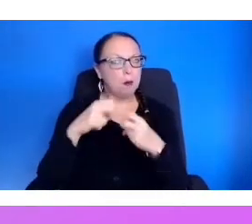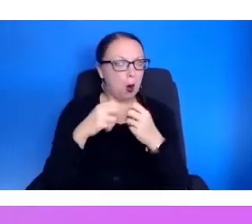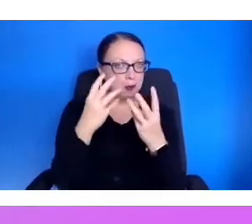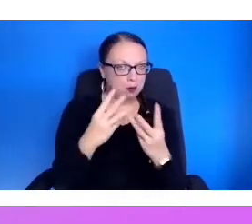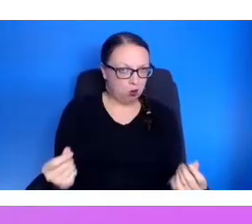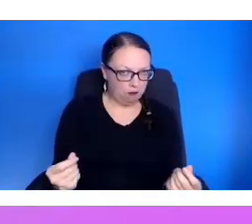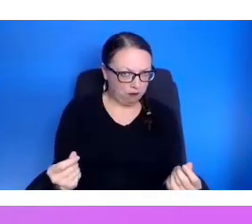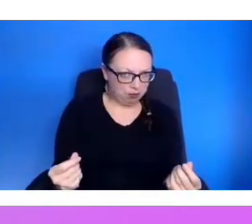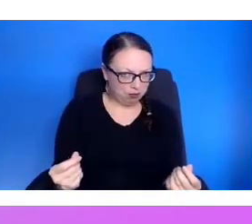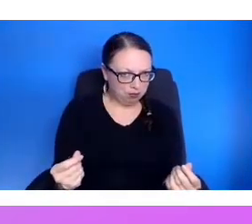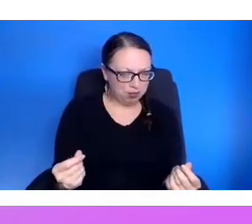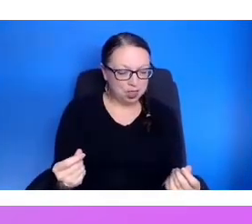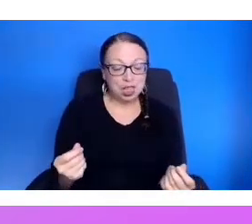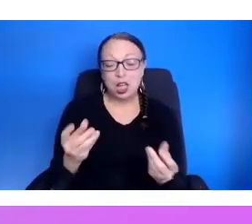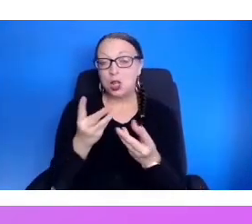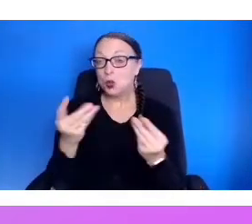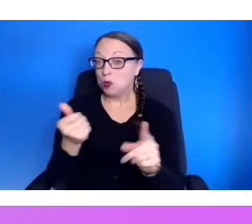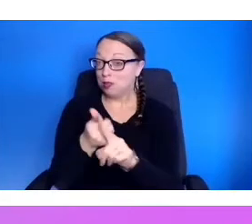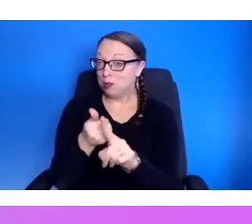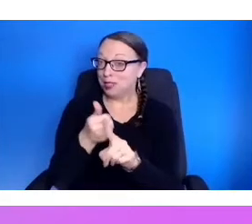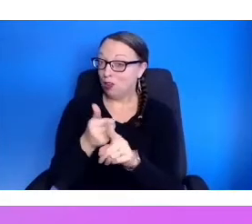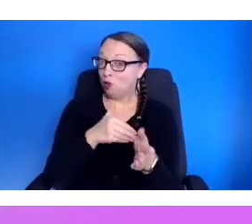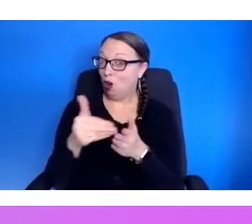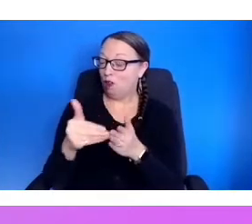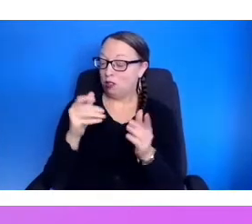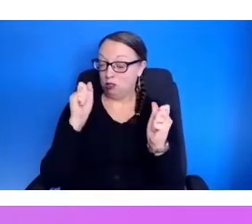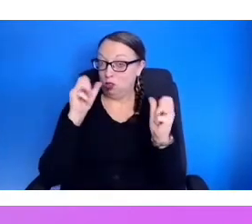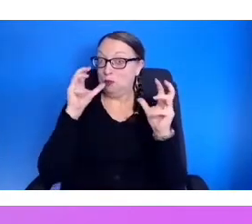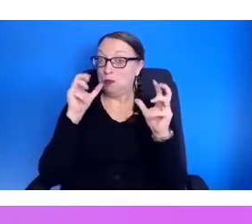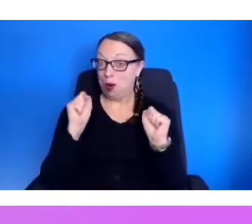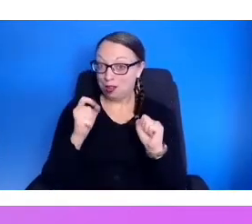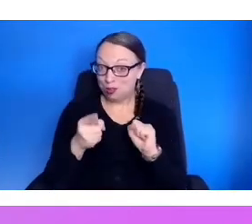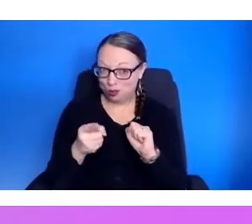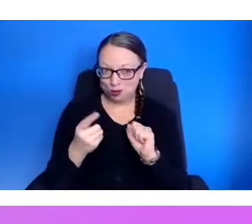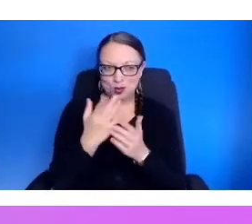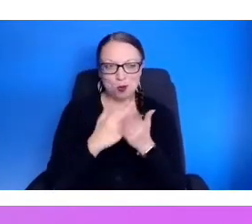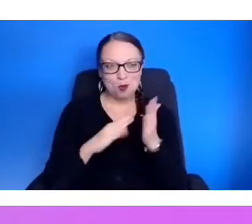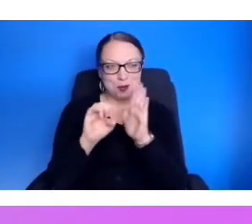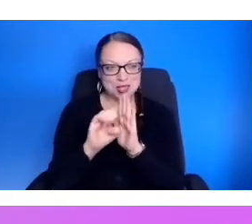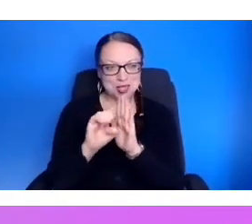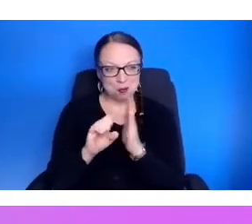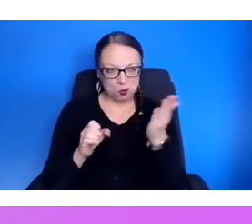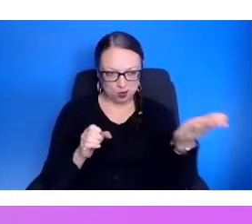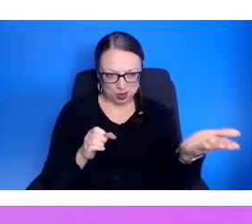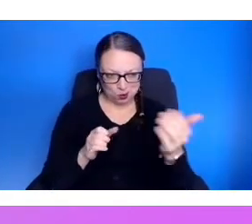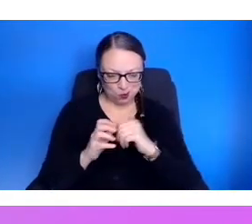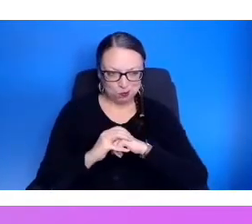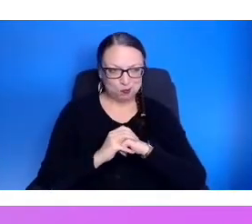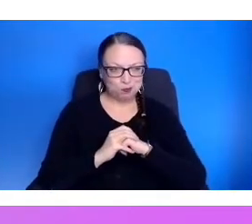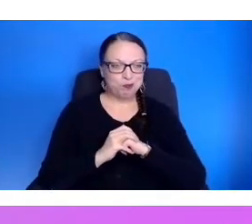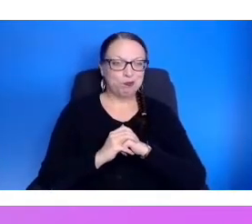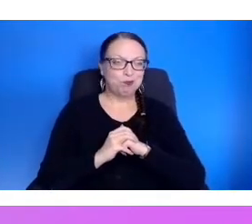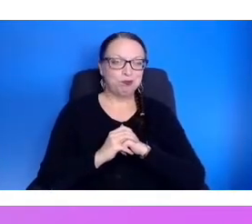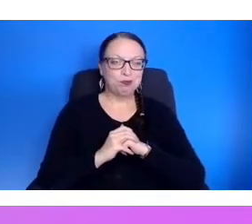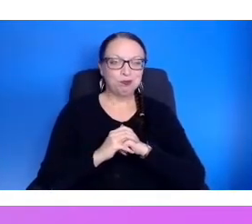the solutions can often surprise and delight you and we have some examples of this. These are cartoons that I drew